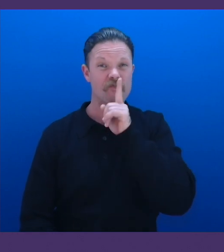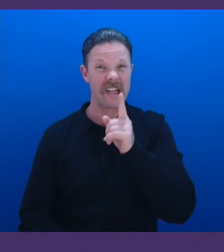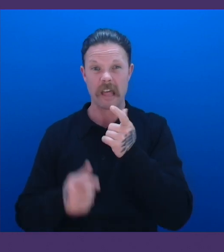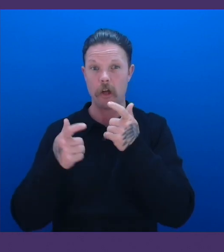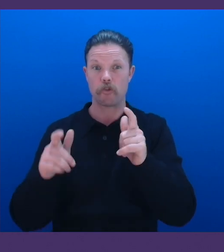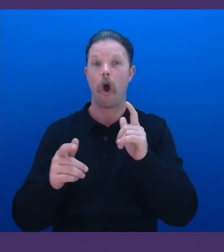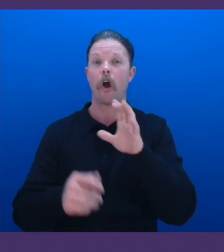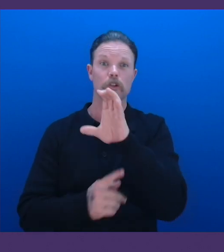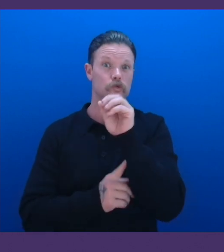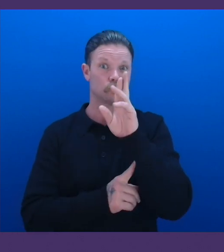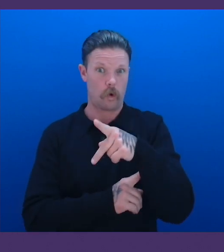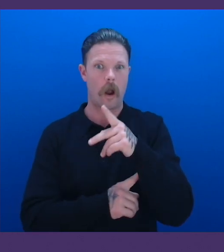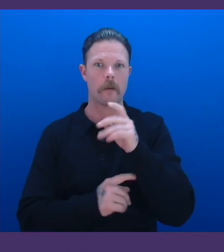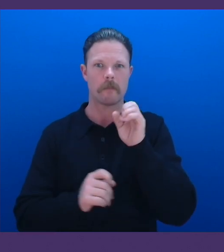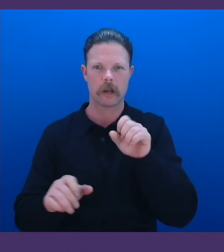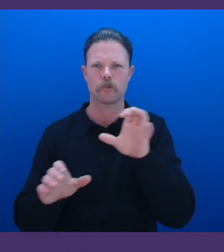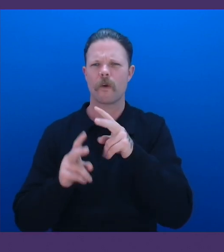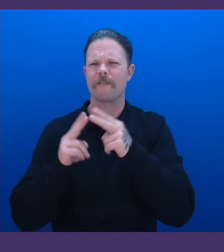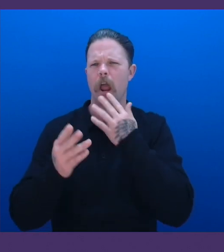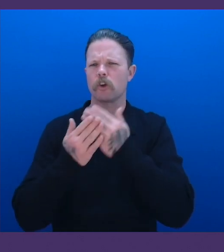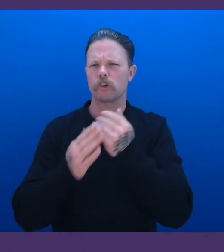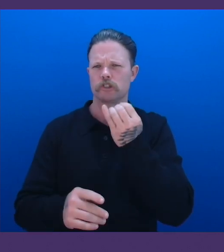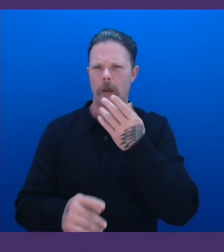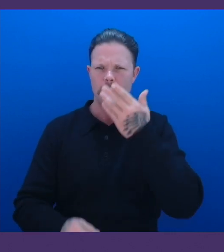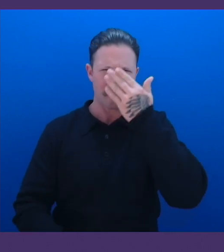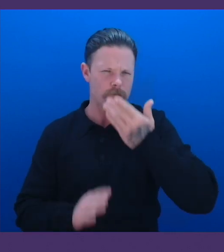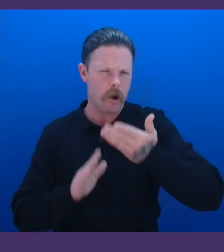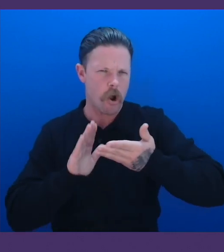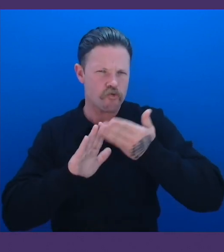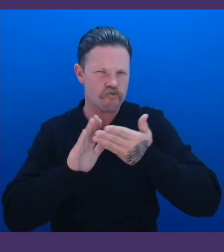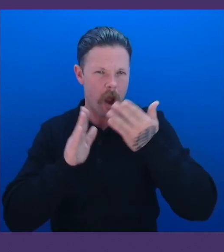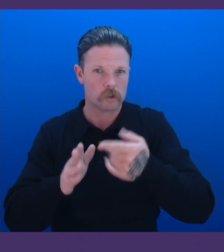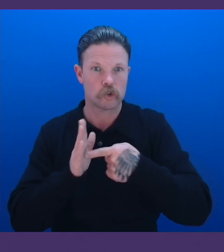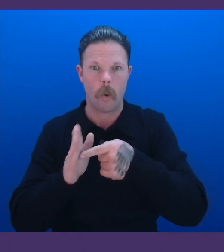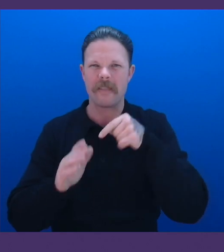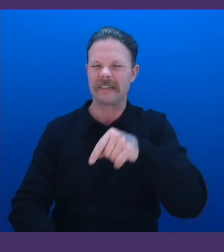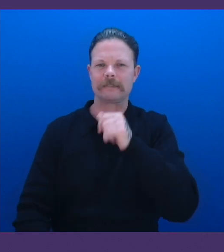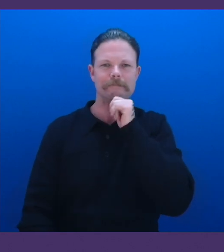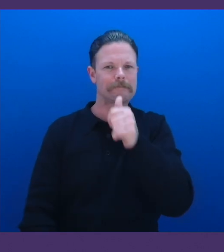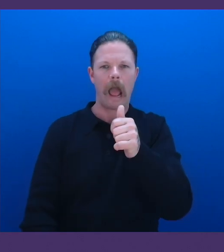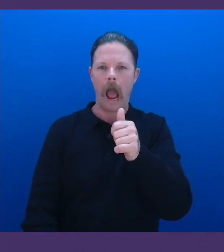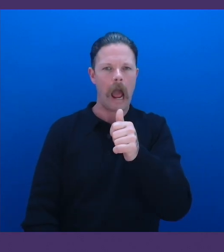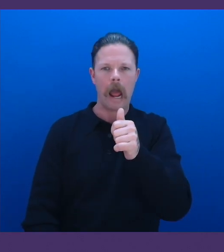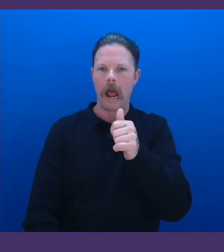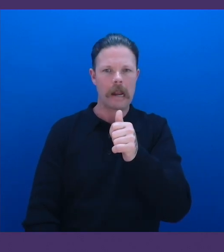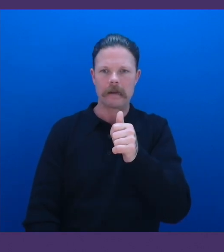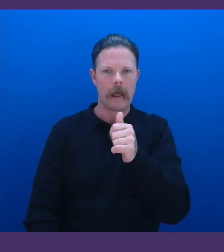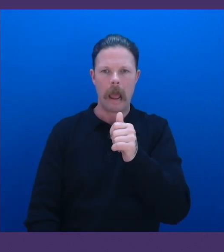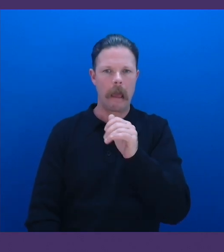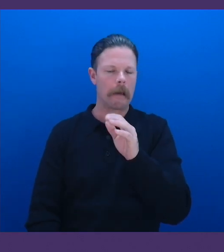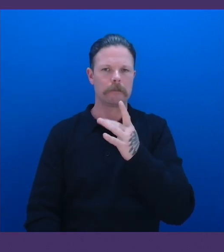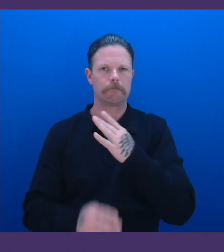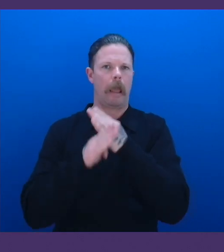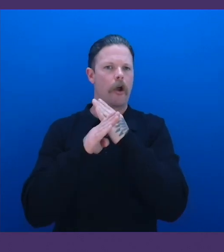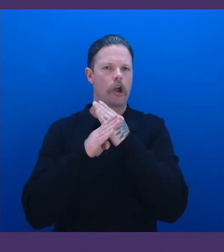good job also in being kind of the front runners and showing that this is not a barrier. Everyone can do it.